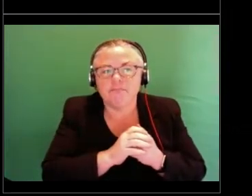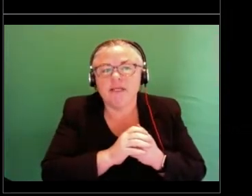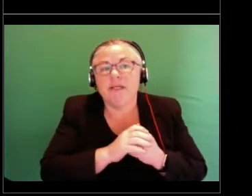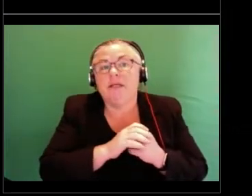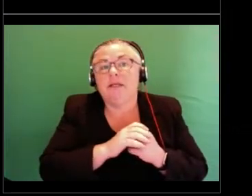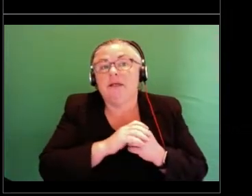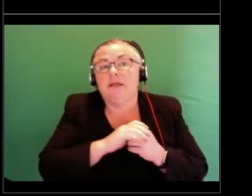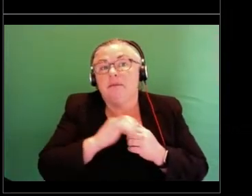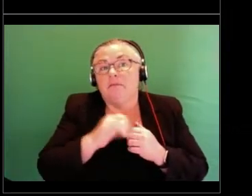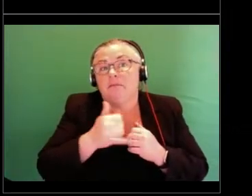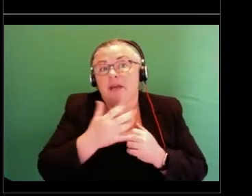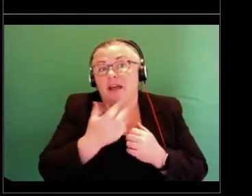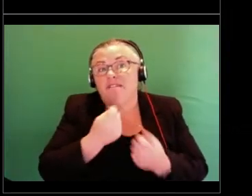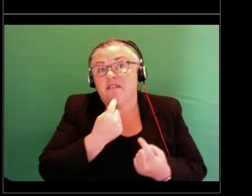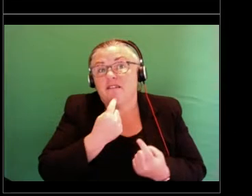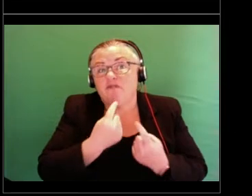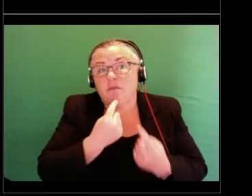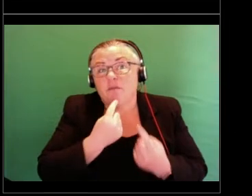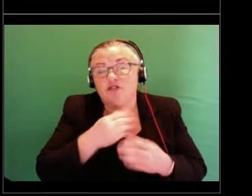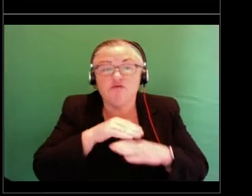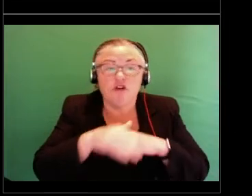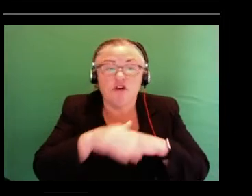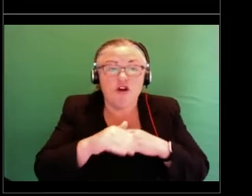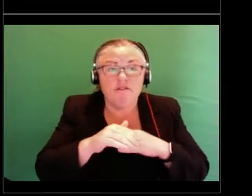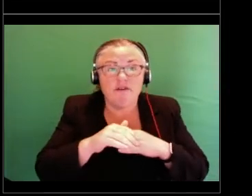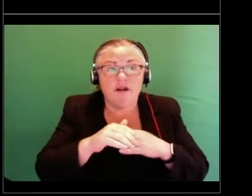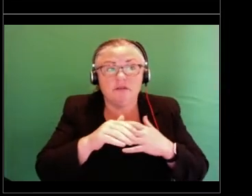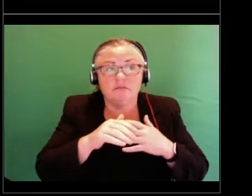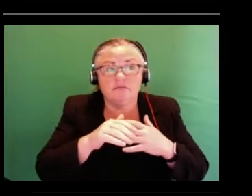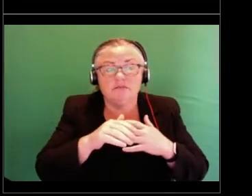We can also support the people through that process as well.